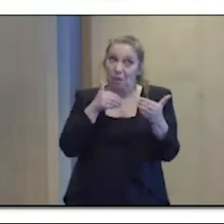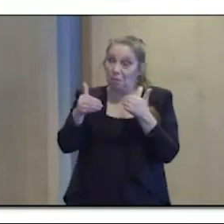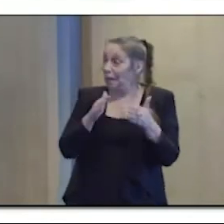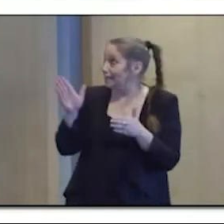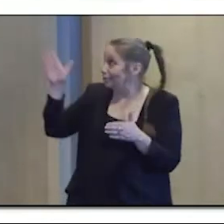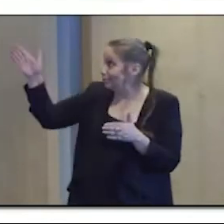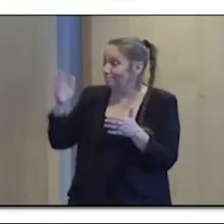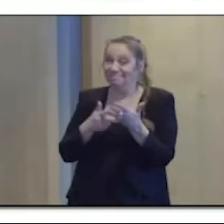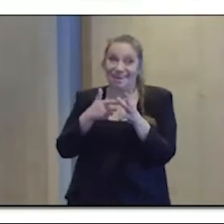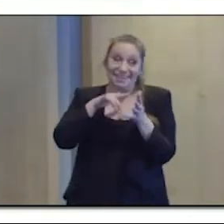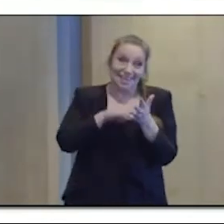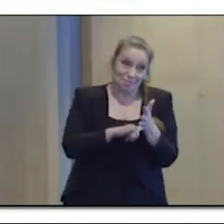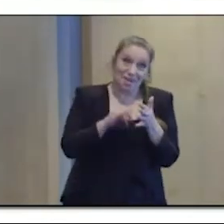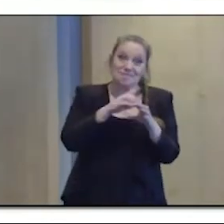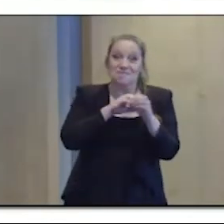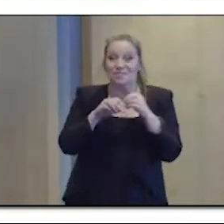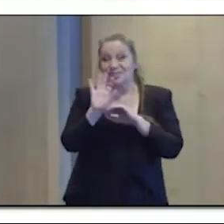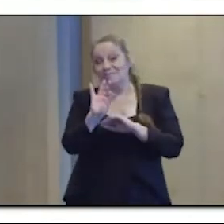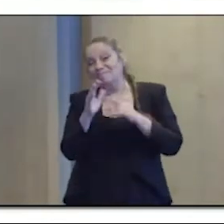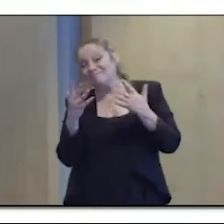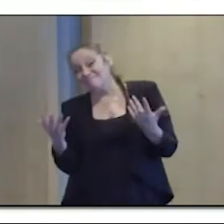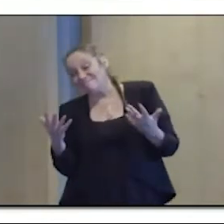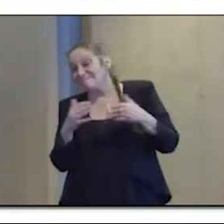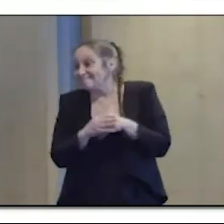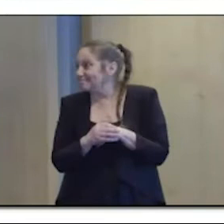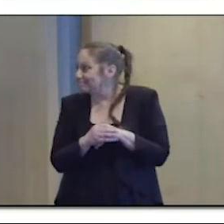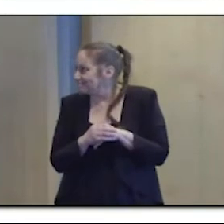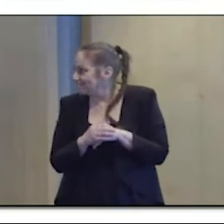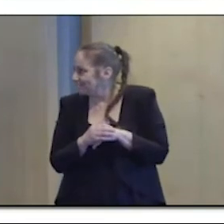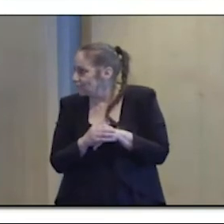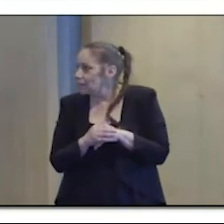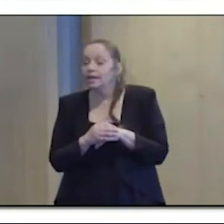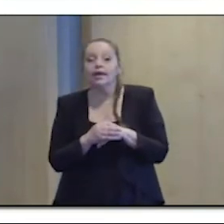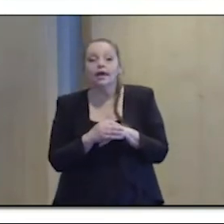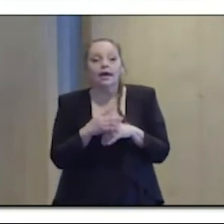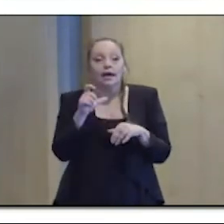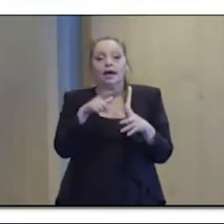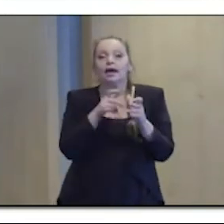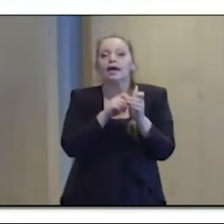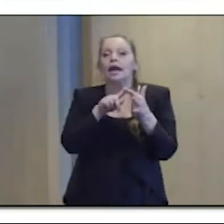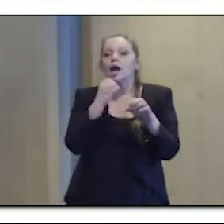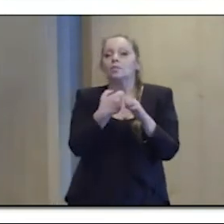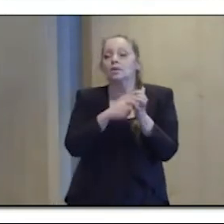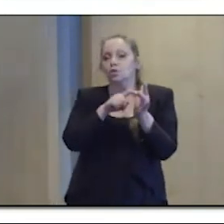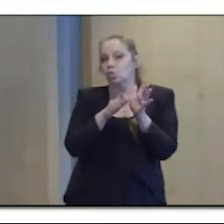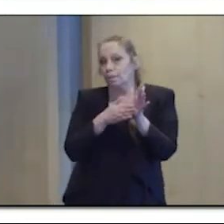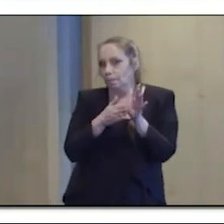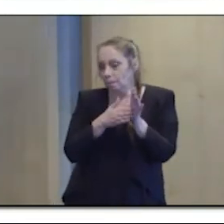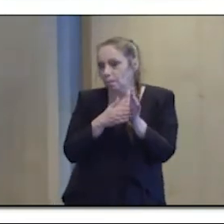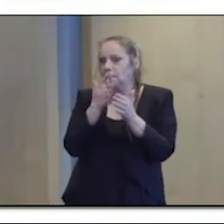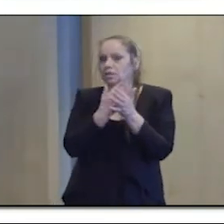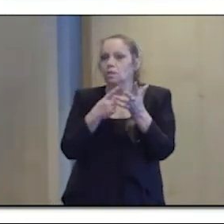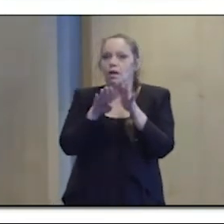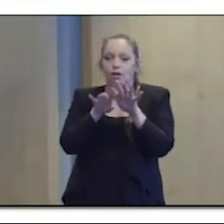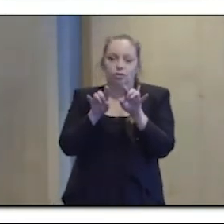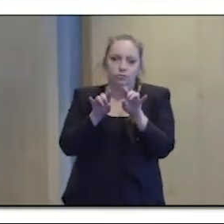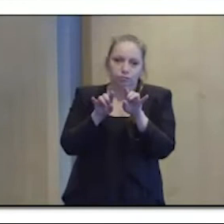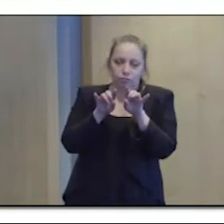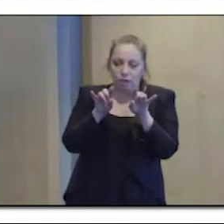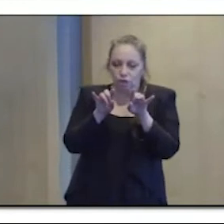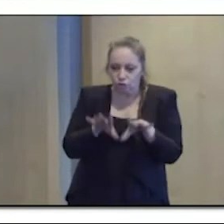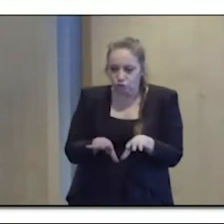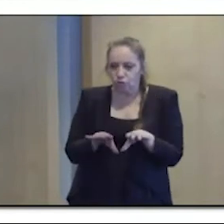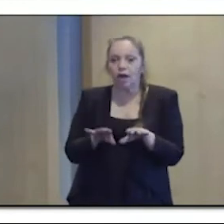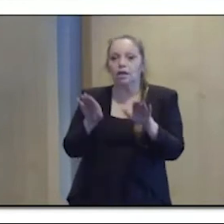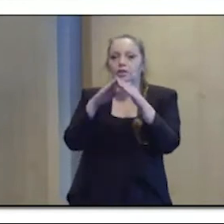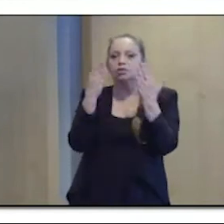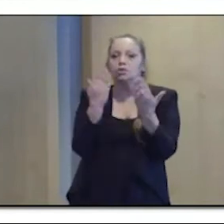had in Tasmania. Cape Grim is part of Australia's, is Australia's global climate reference station.